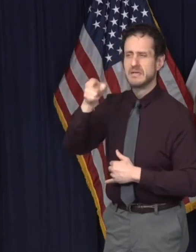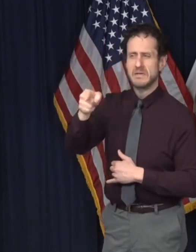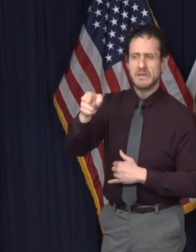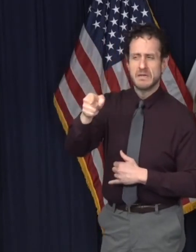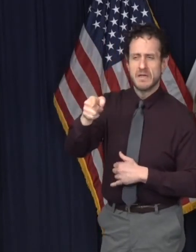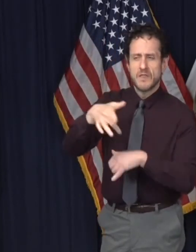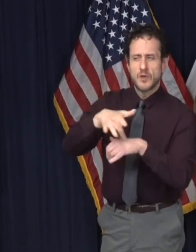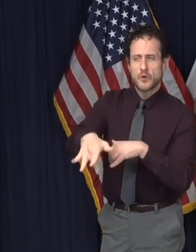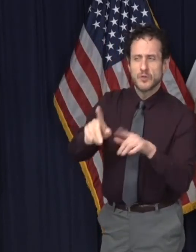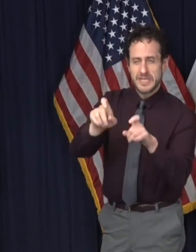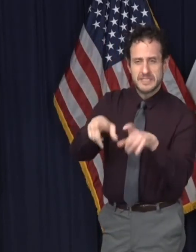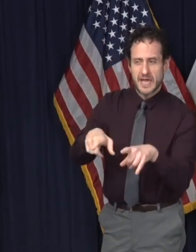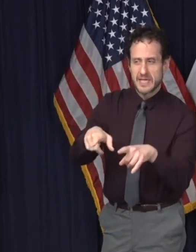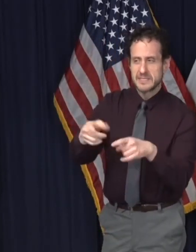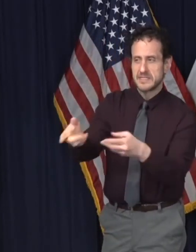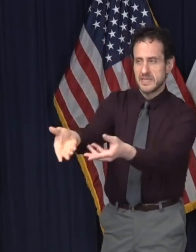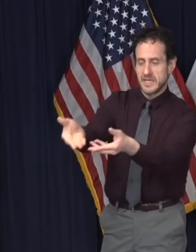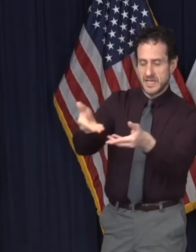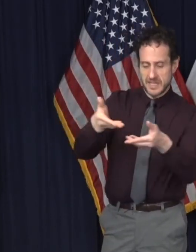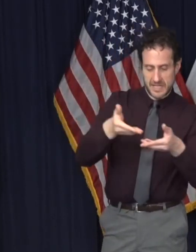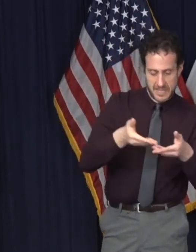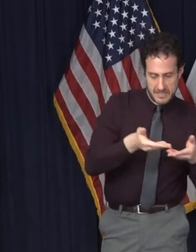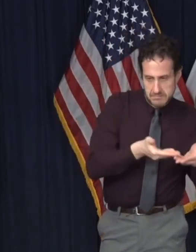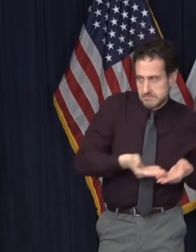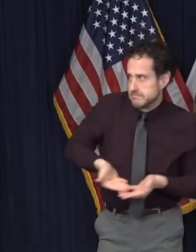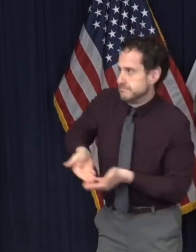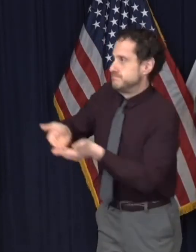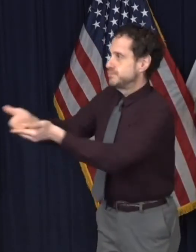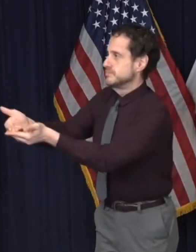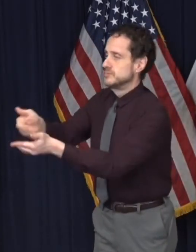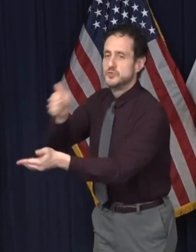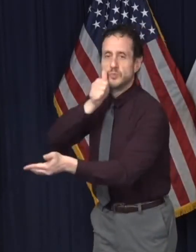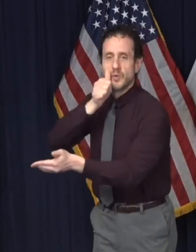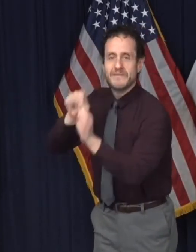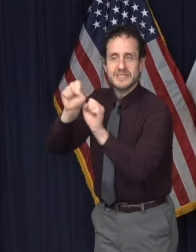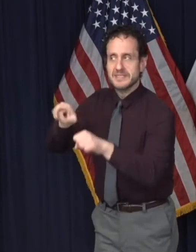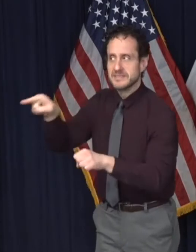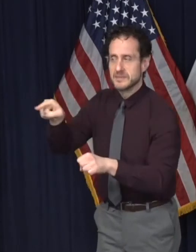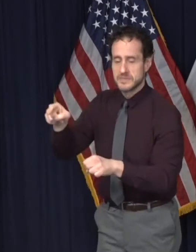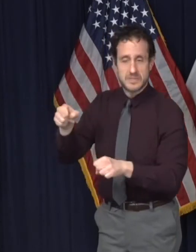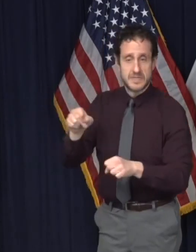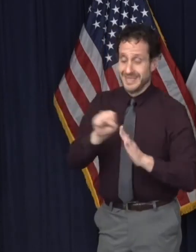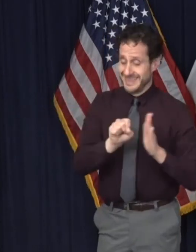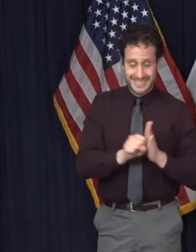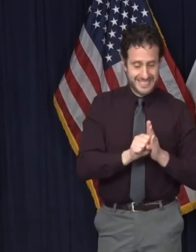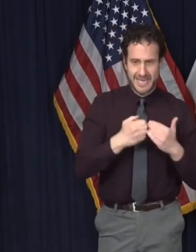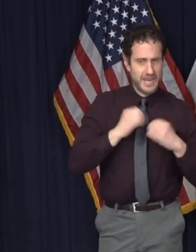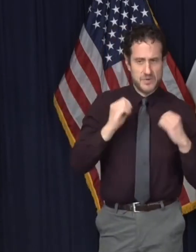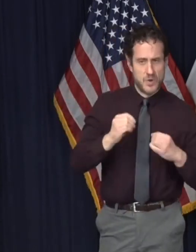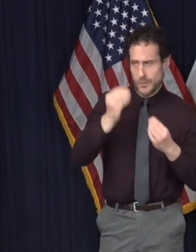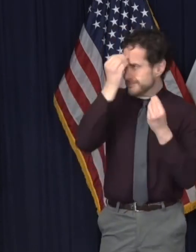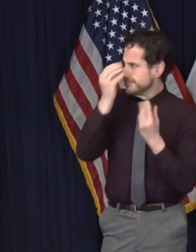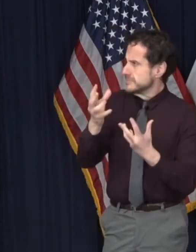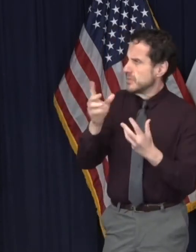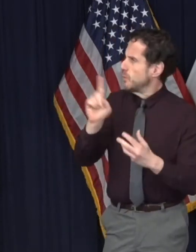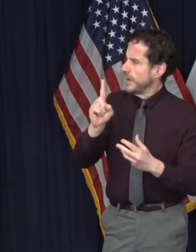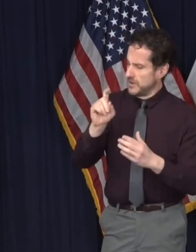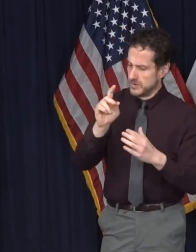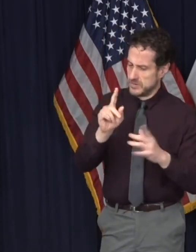FEDERAL GOVERNMENT RE-DIRECTED MOST OF THESE EARLY TESTS TO PRIVATE SYSTEMS WITHOUT OUR STATE INPUT ABOUT WHERE THE TESTS WOULD MAKE THE MOST